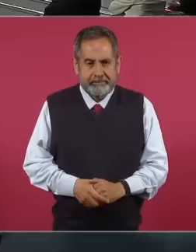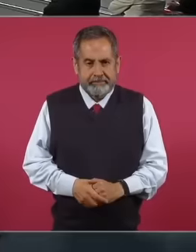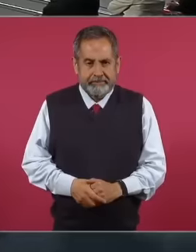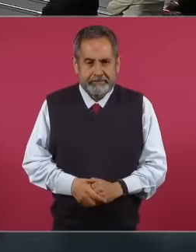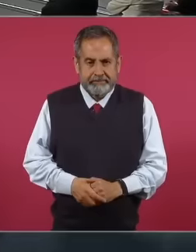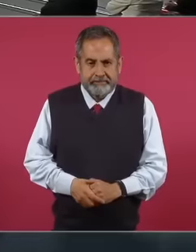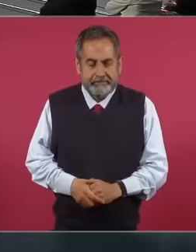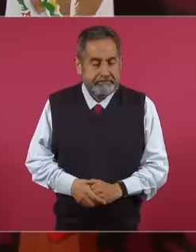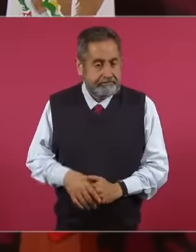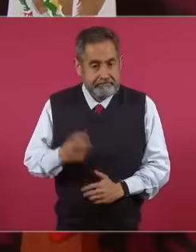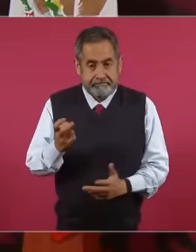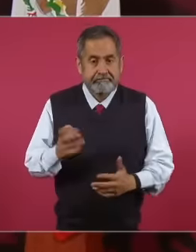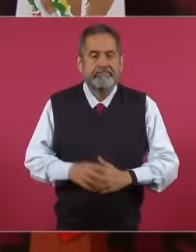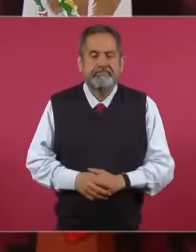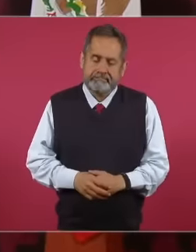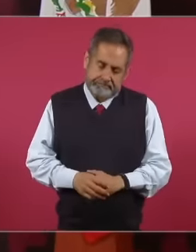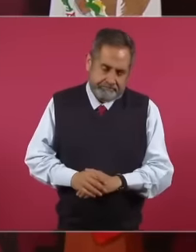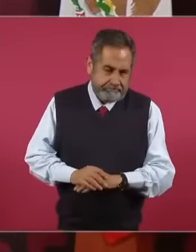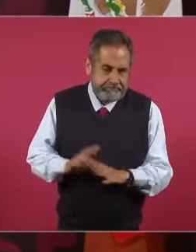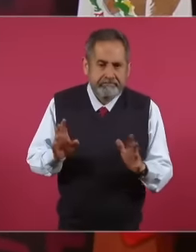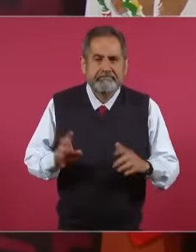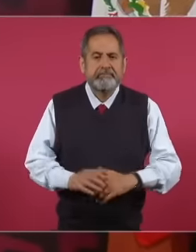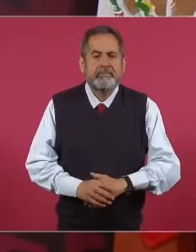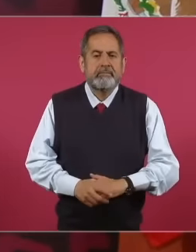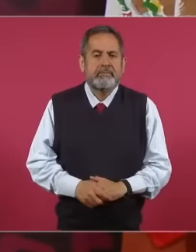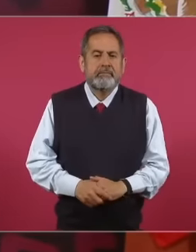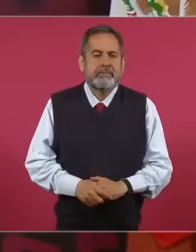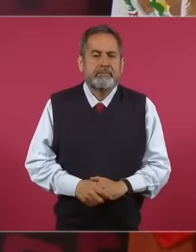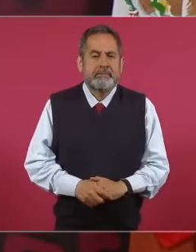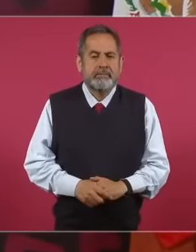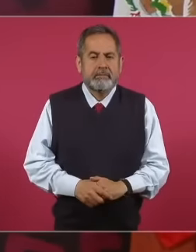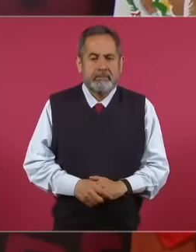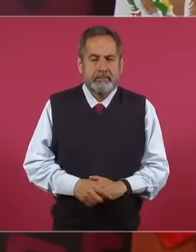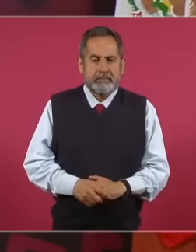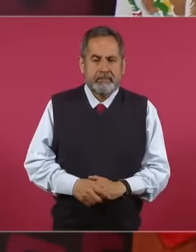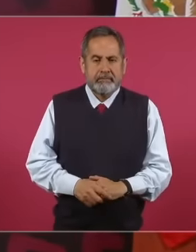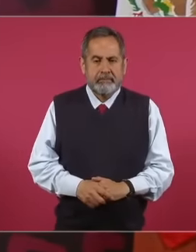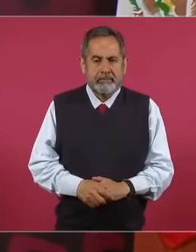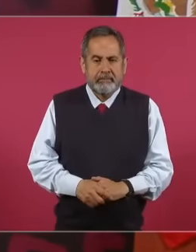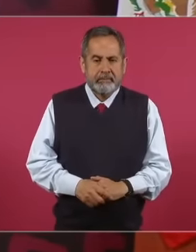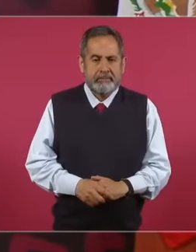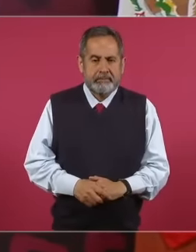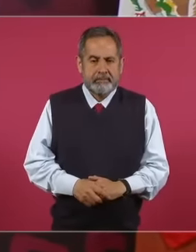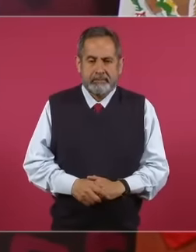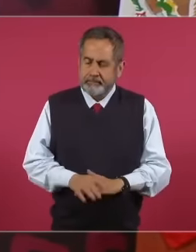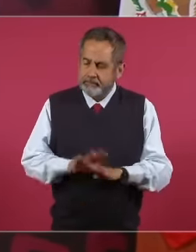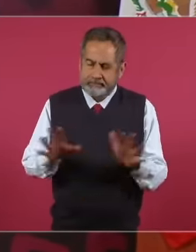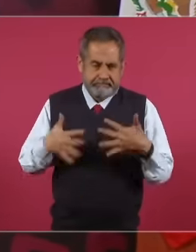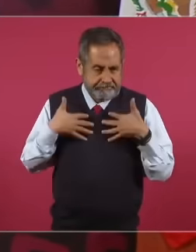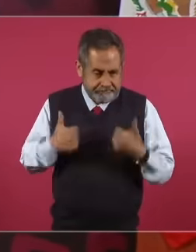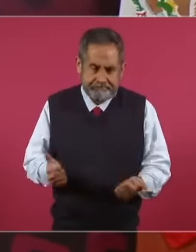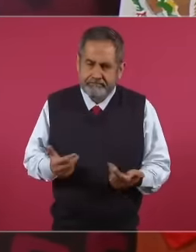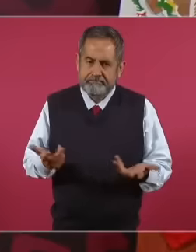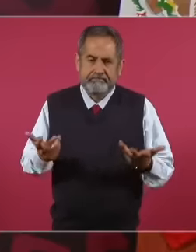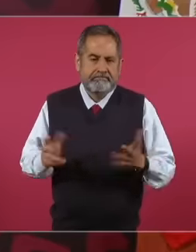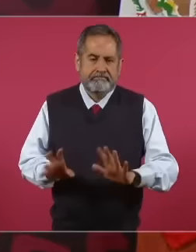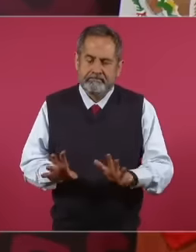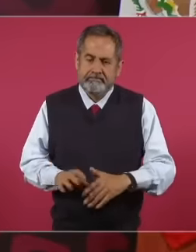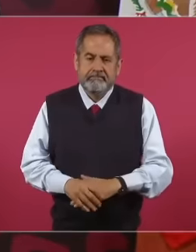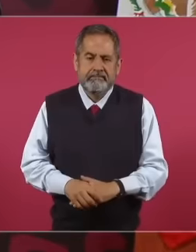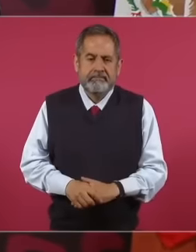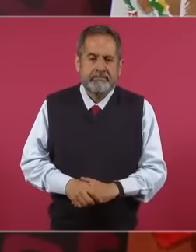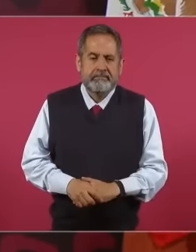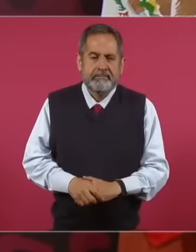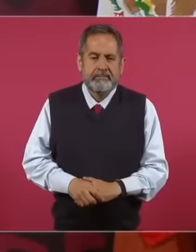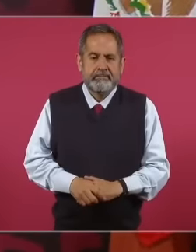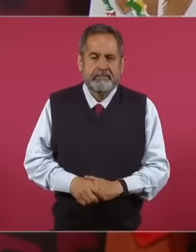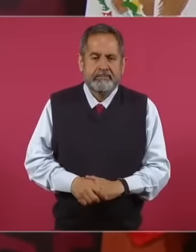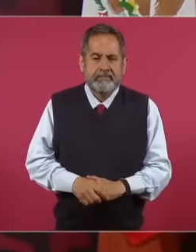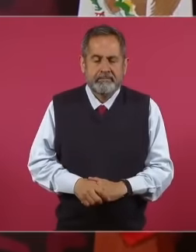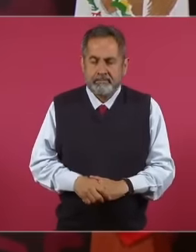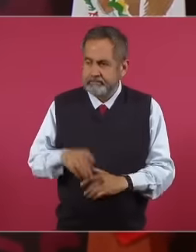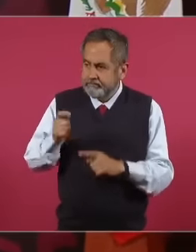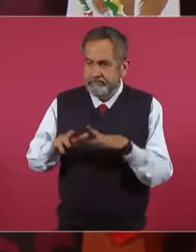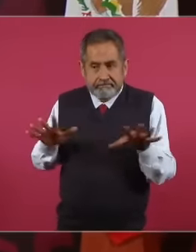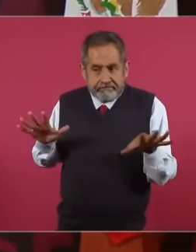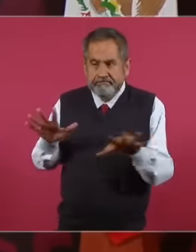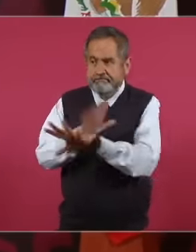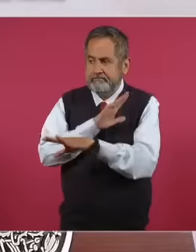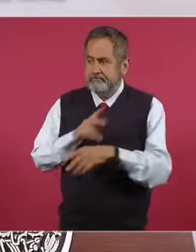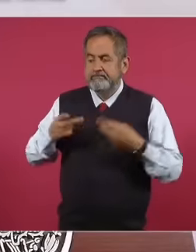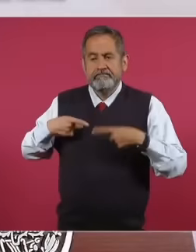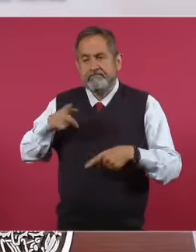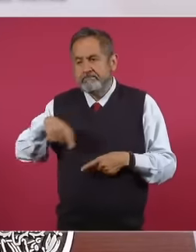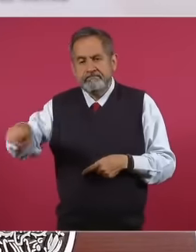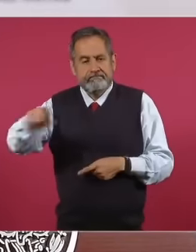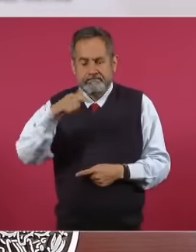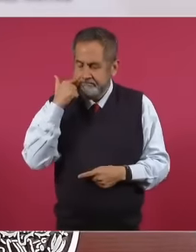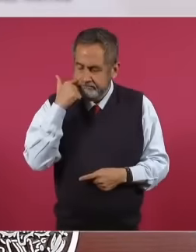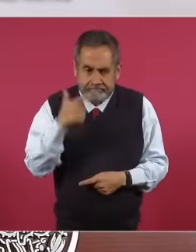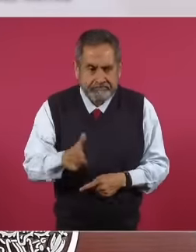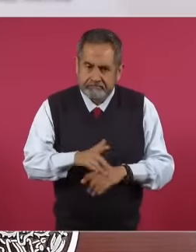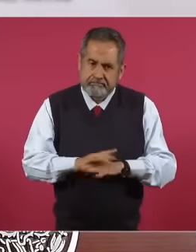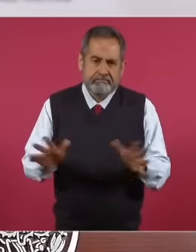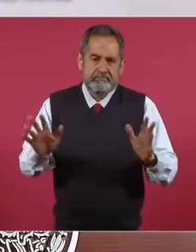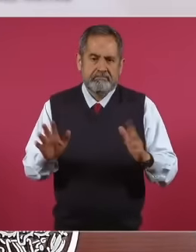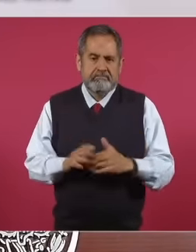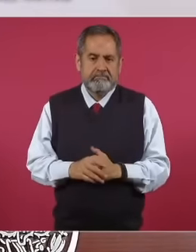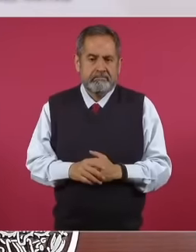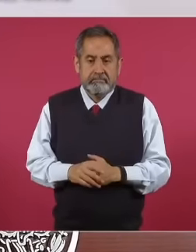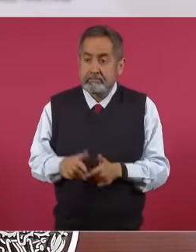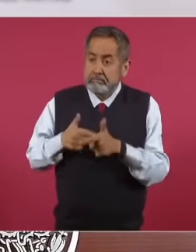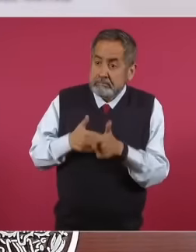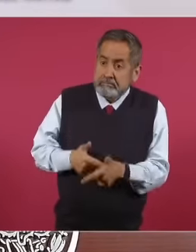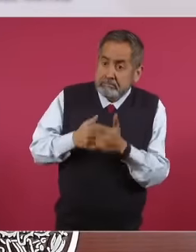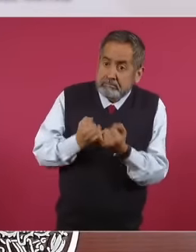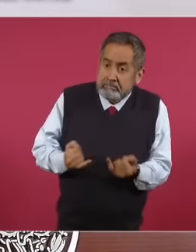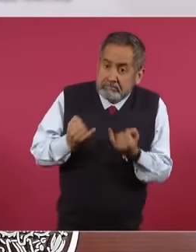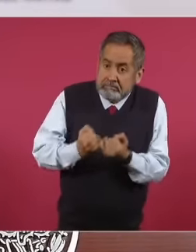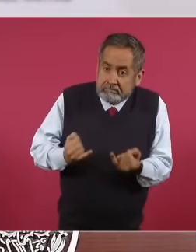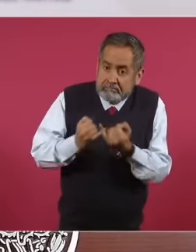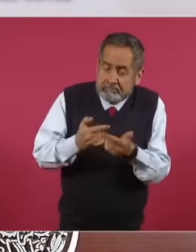so now you understand that the people have already changed and they no longer want more of the same, that is,